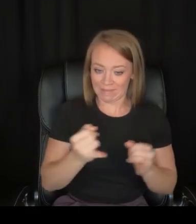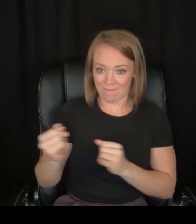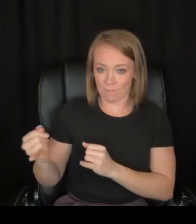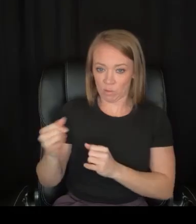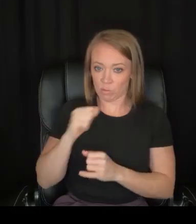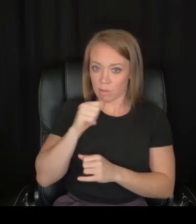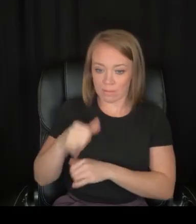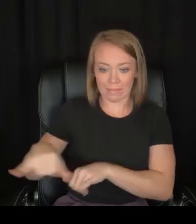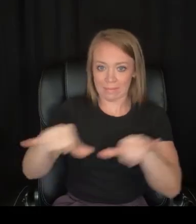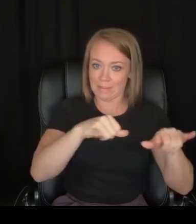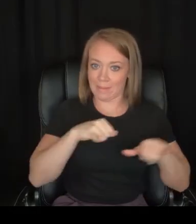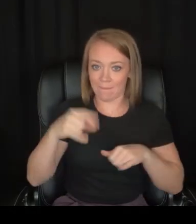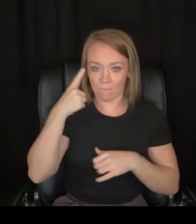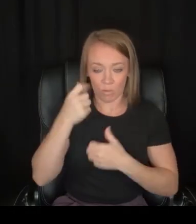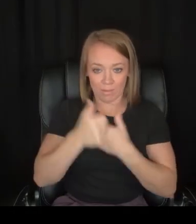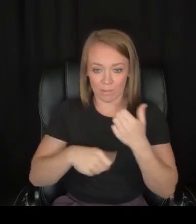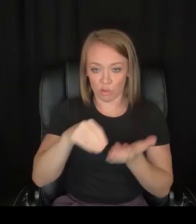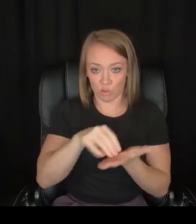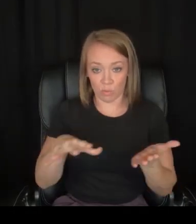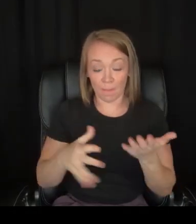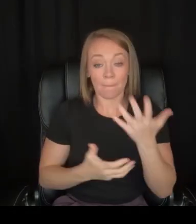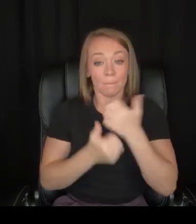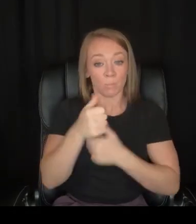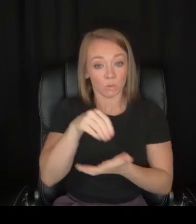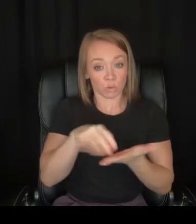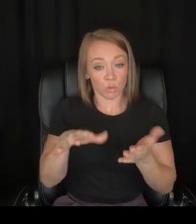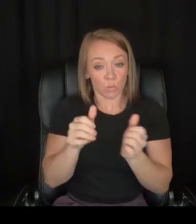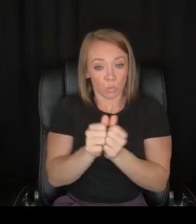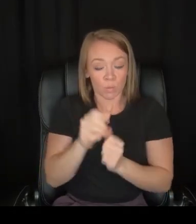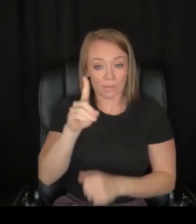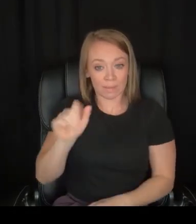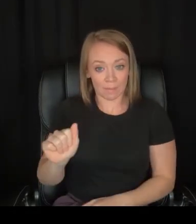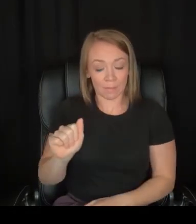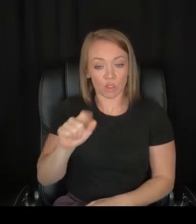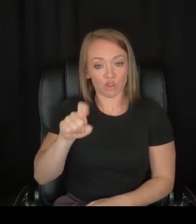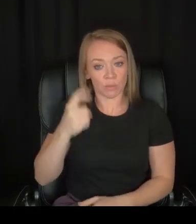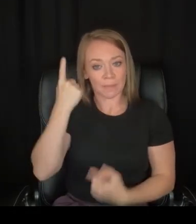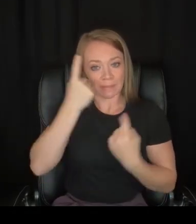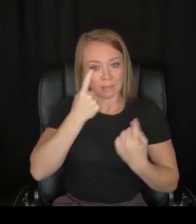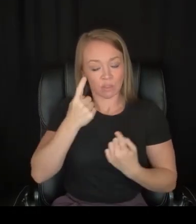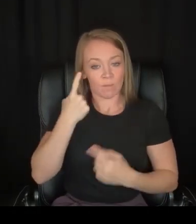Most students with disabilities should be considered for transportation alongside